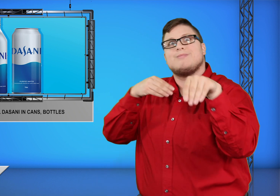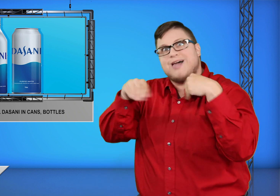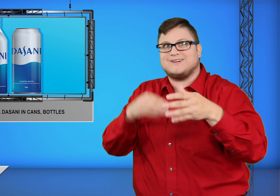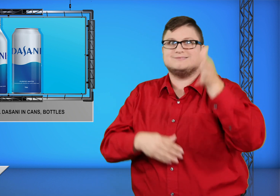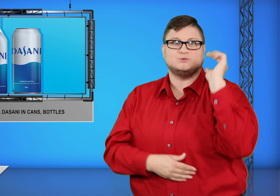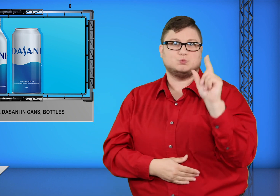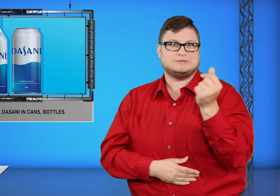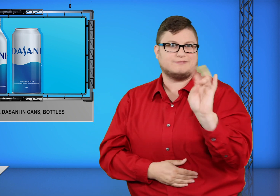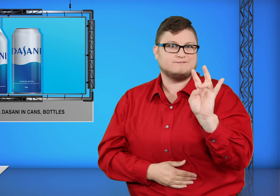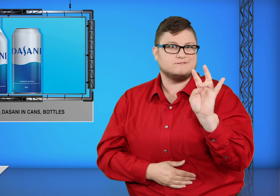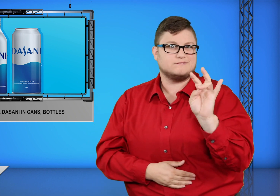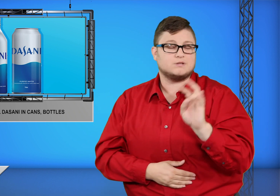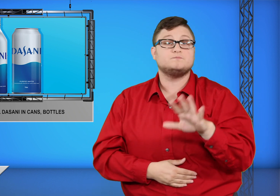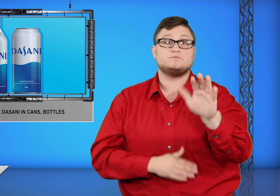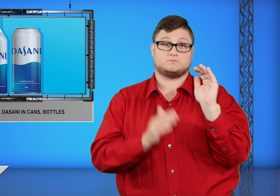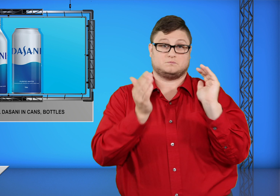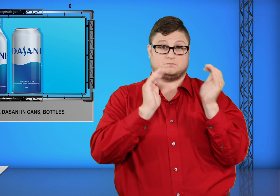of plastic in 2017.